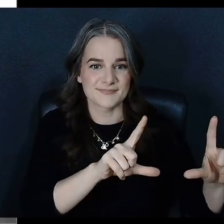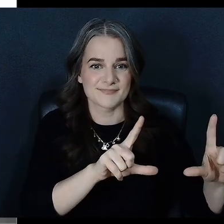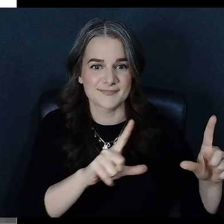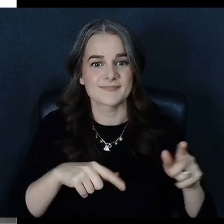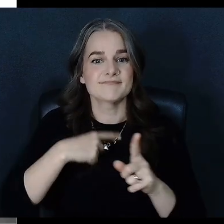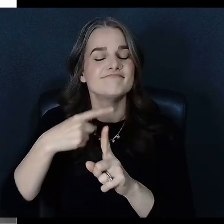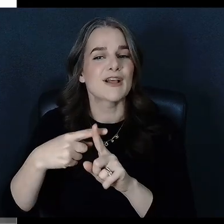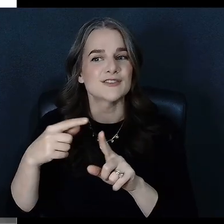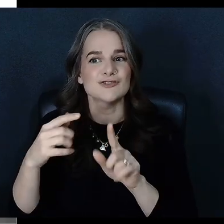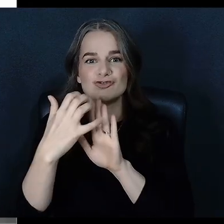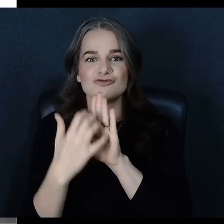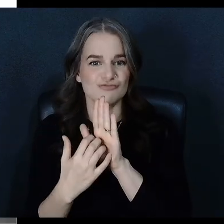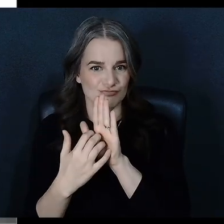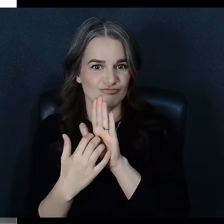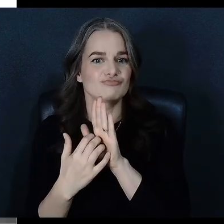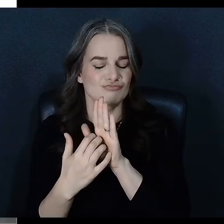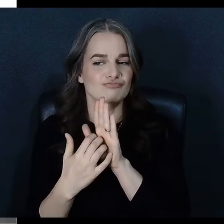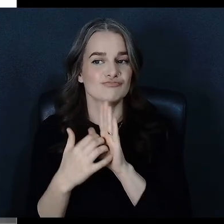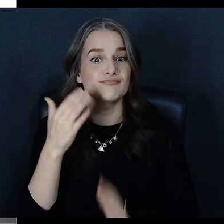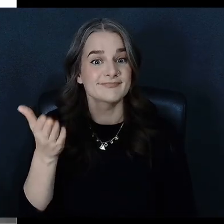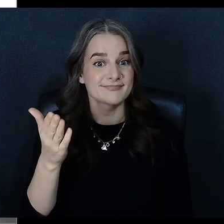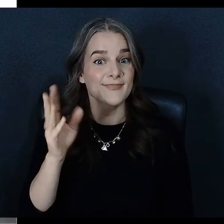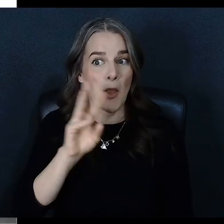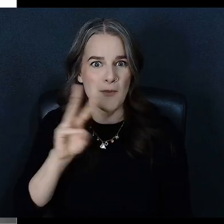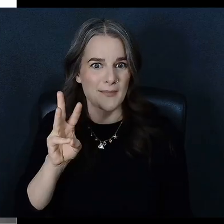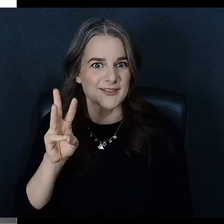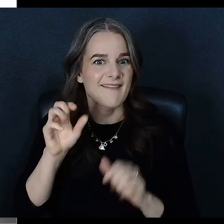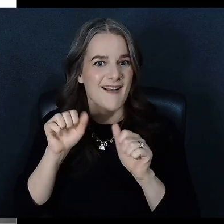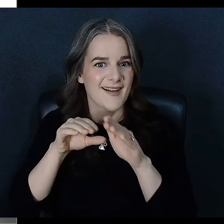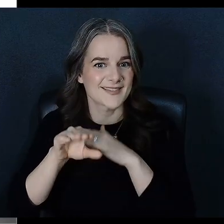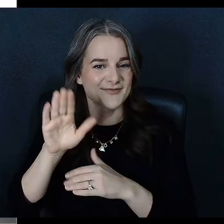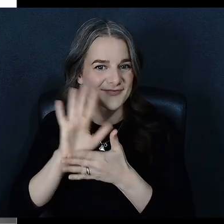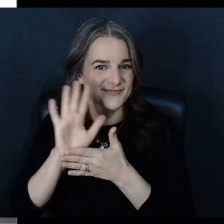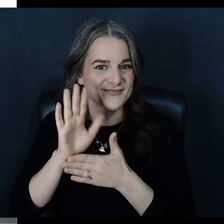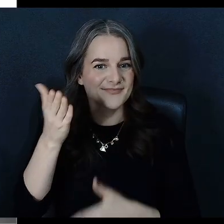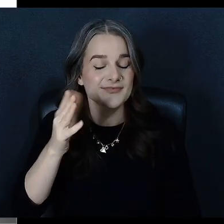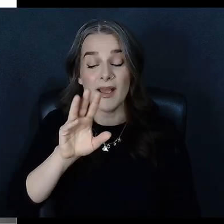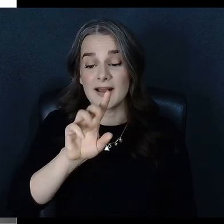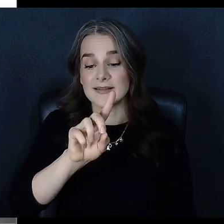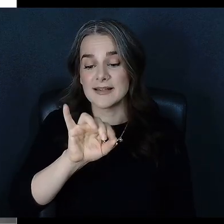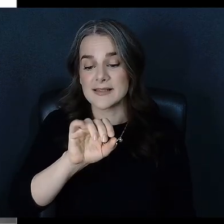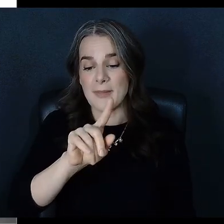You can access the video on our website at disabilities.temple.edu.